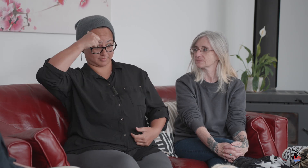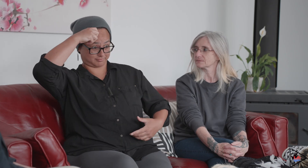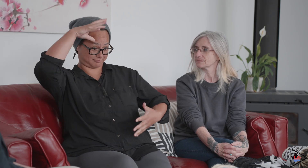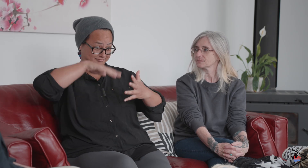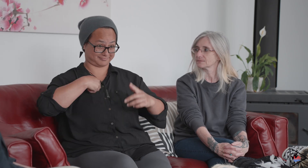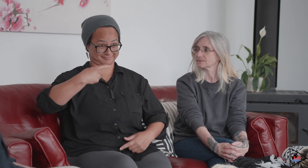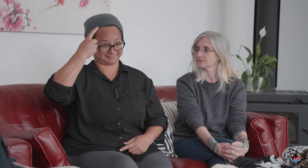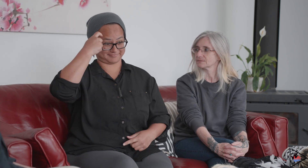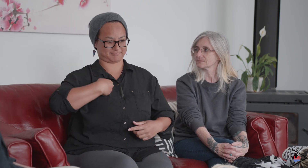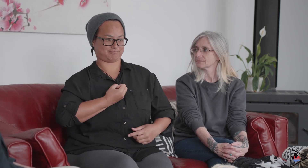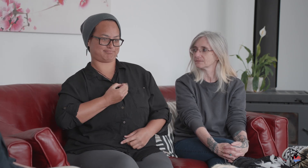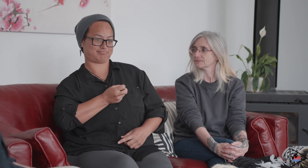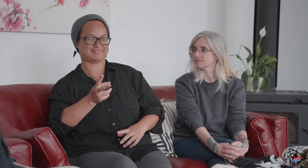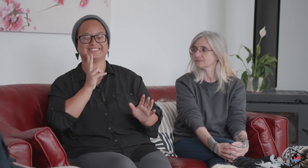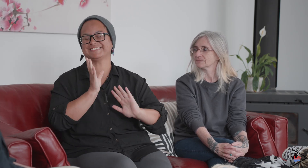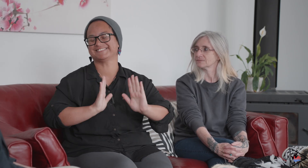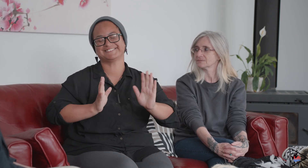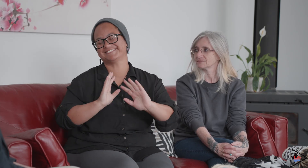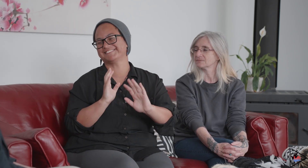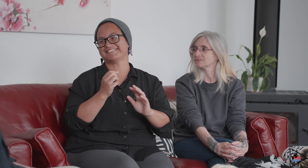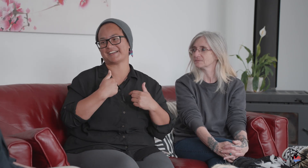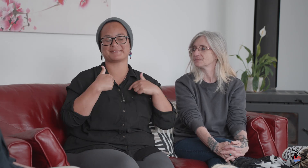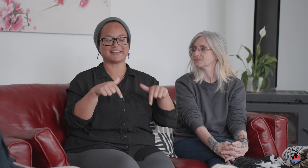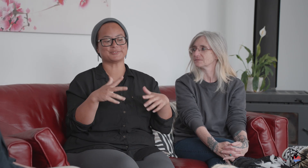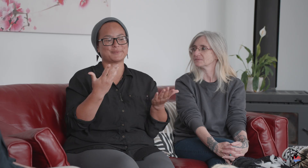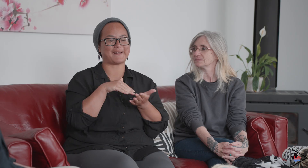it's not like I know everything about this and I'm better than anyone. Is nothing to do with